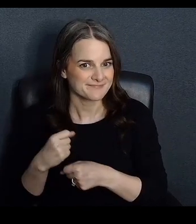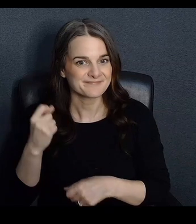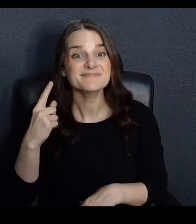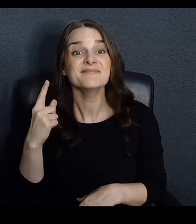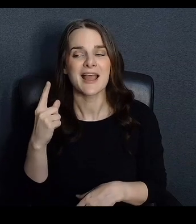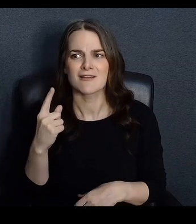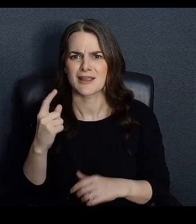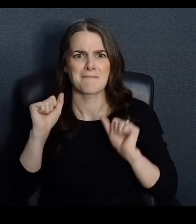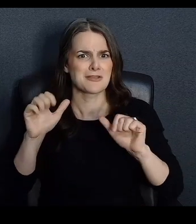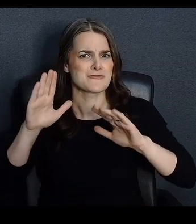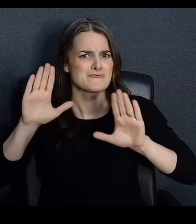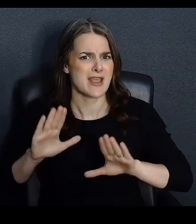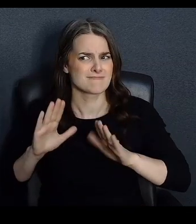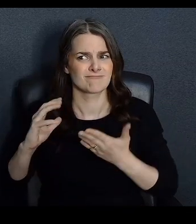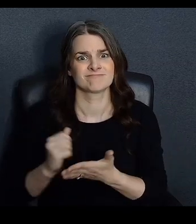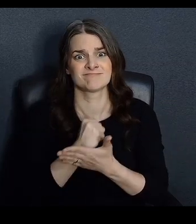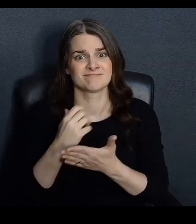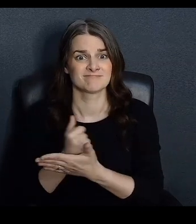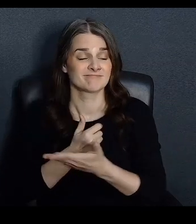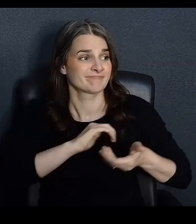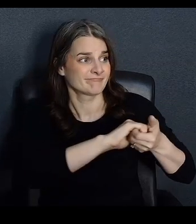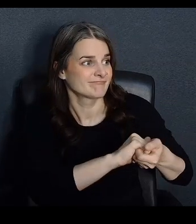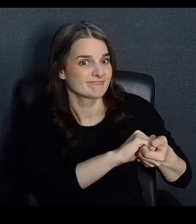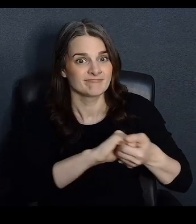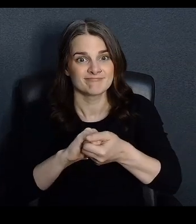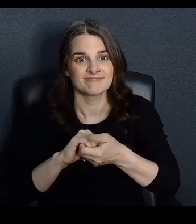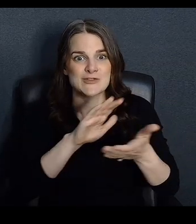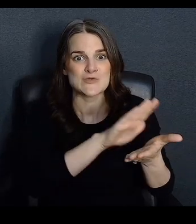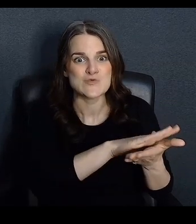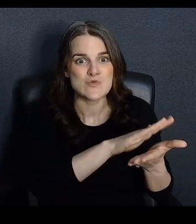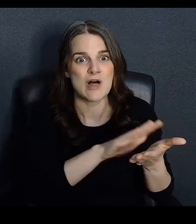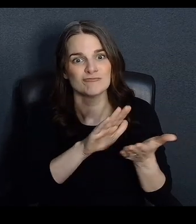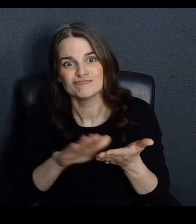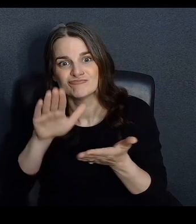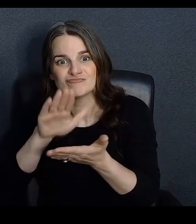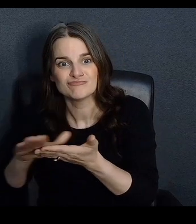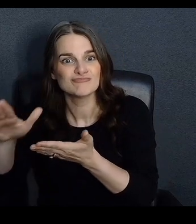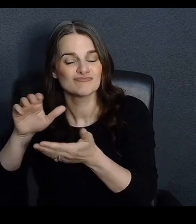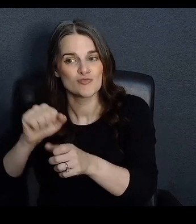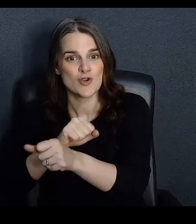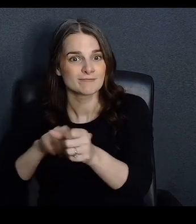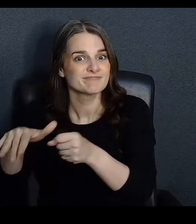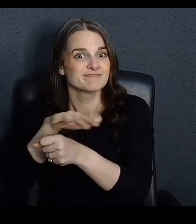if you want to collaborate with other people in your school or in your workplace, if you need the ability to toggle